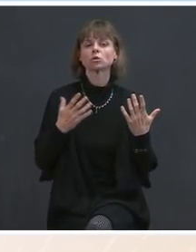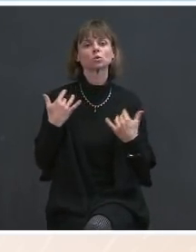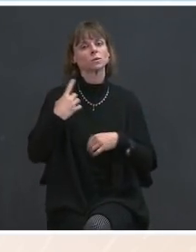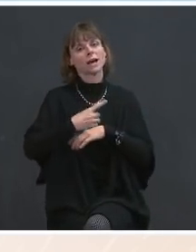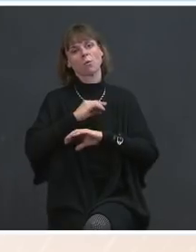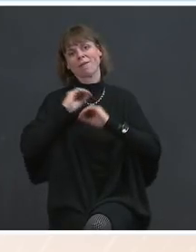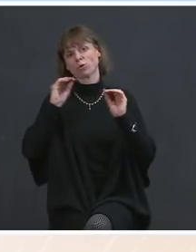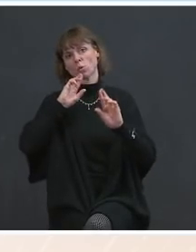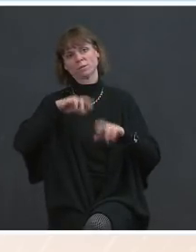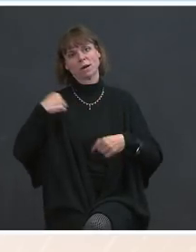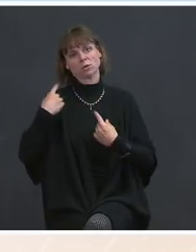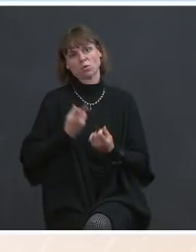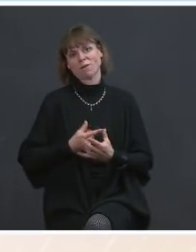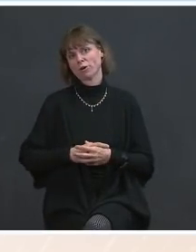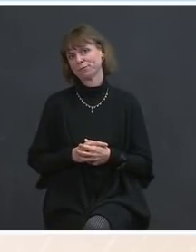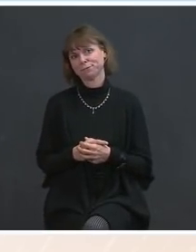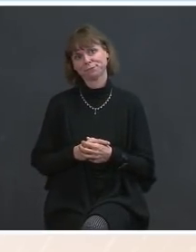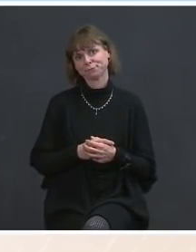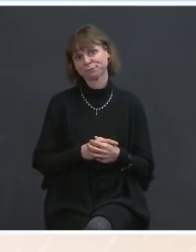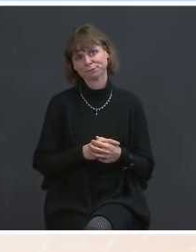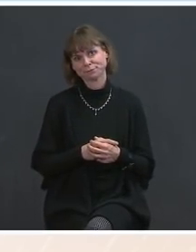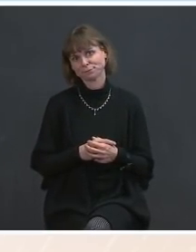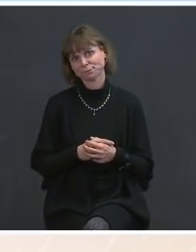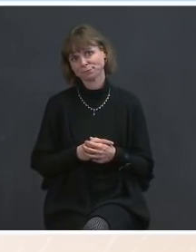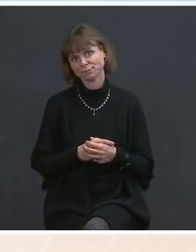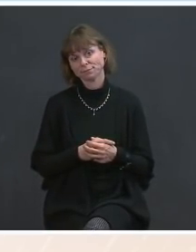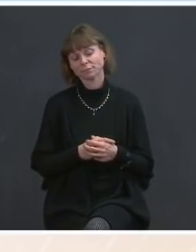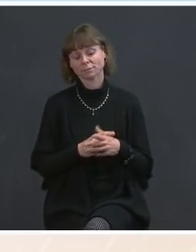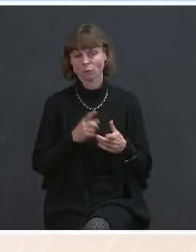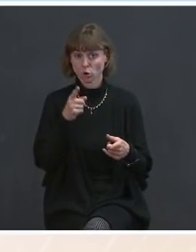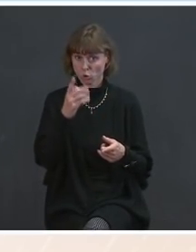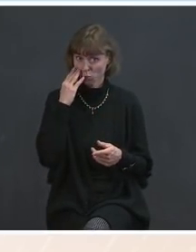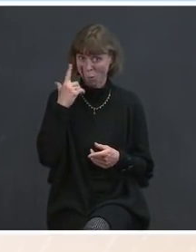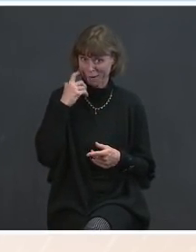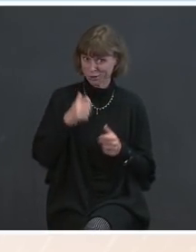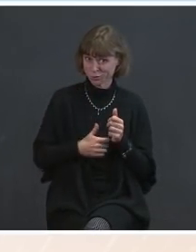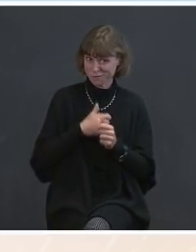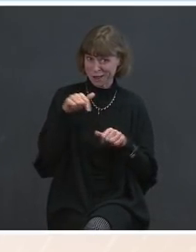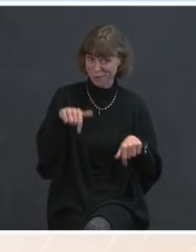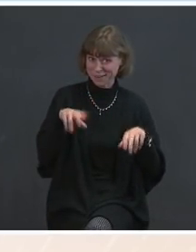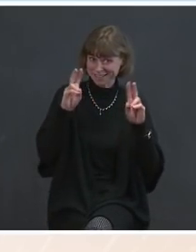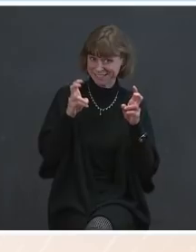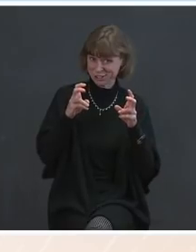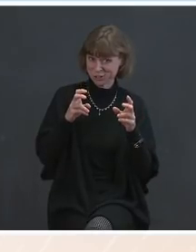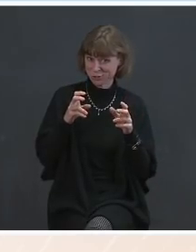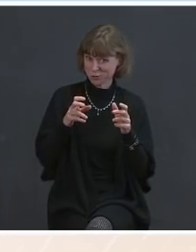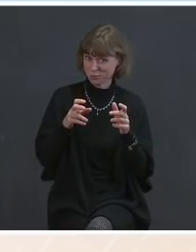that they haven't responded? Ms. Psaki: Well, Steve, as you know, because you follow this issue closely, and I know -- and have covered past administration --